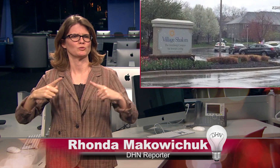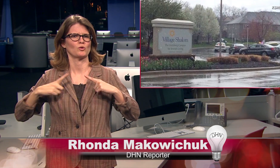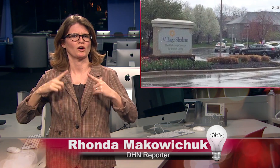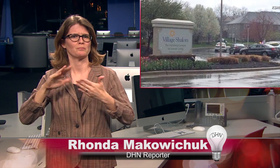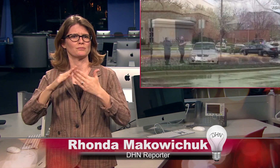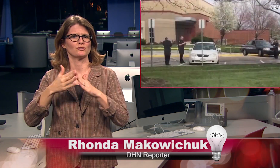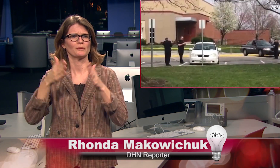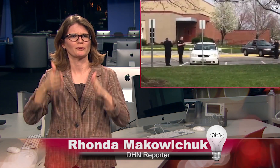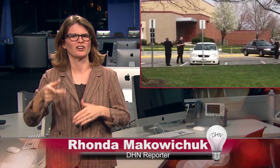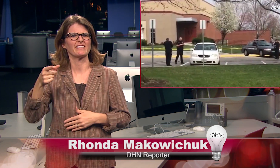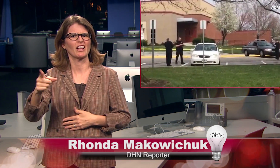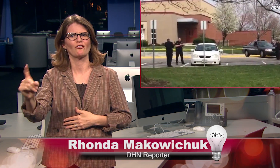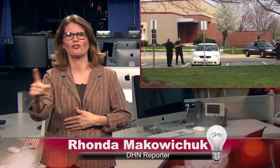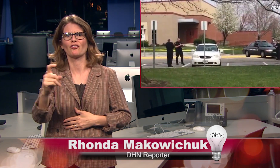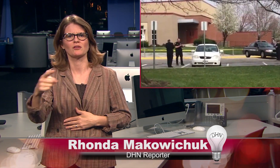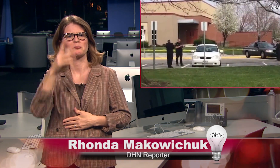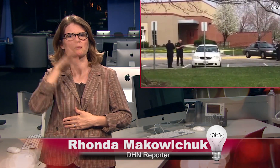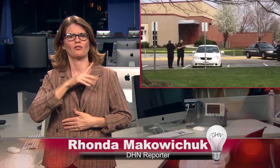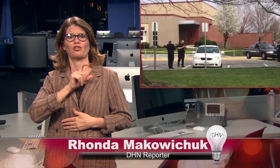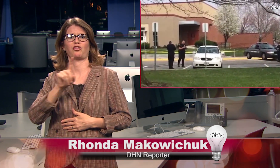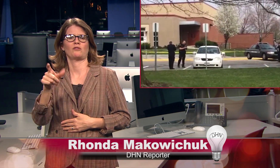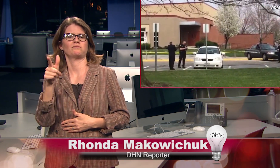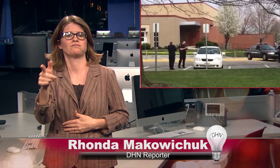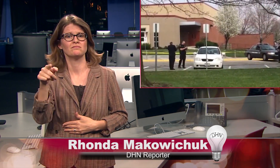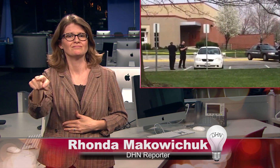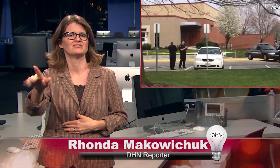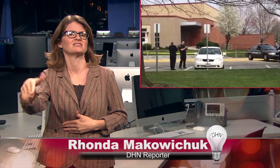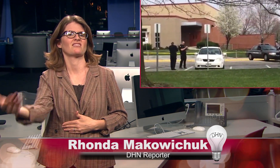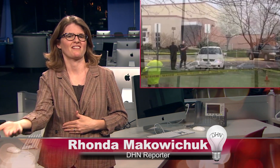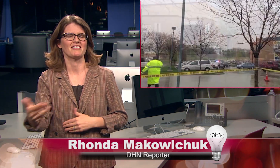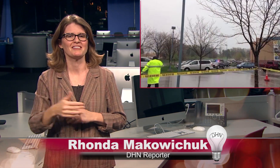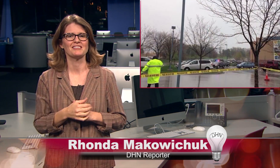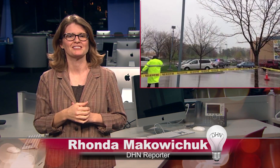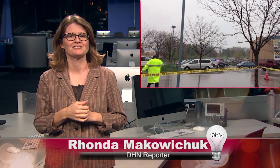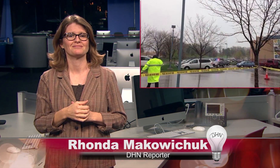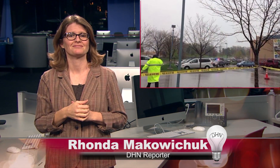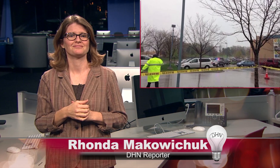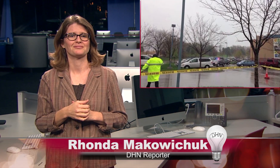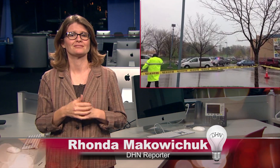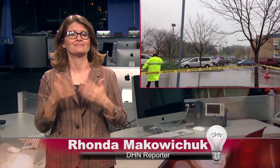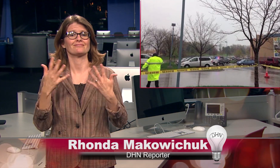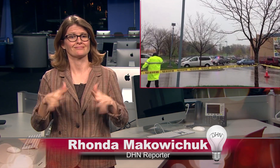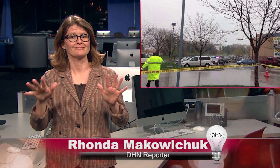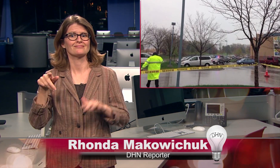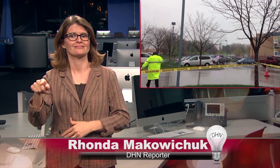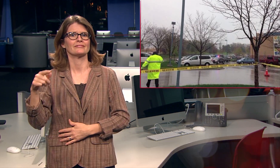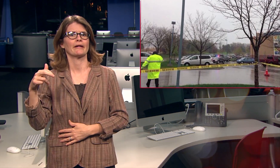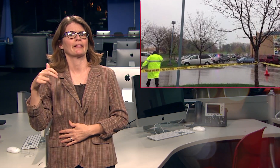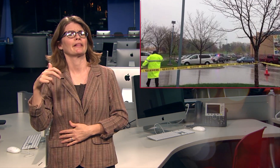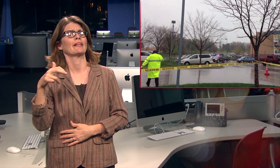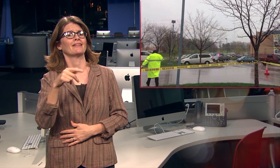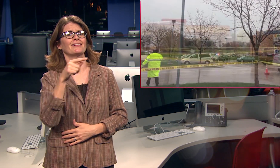COMMUNITY ABOUT A MILE AWAY. POLICE ARREST FRAZIER GLENN CROSS AT A NEARBY ELEMENTARY